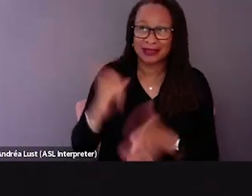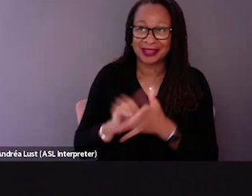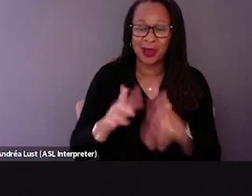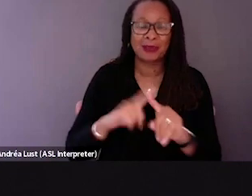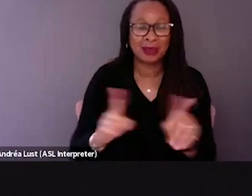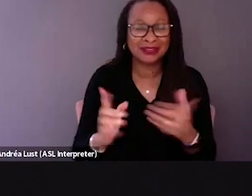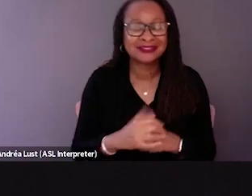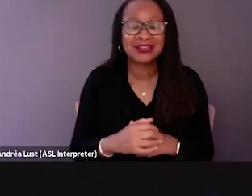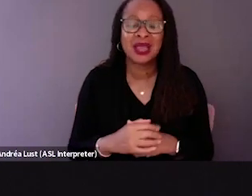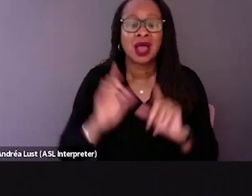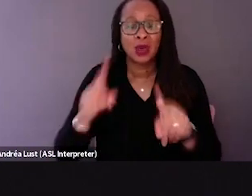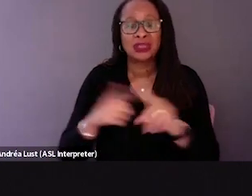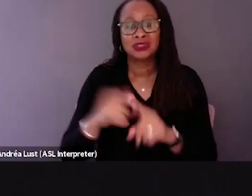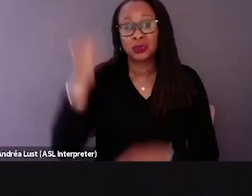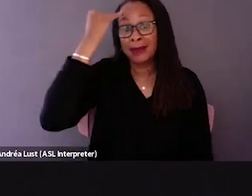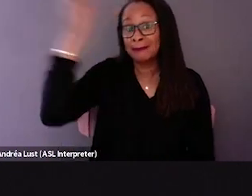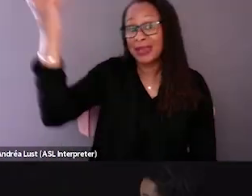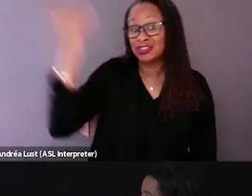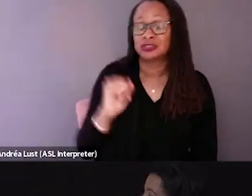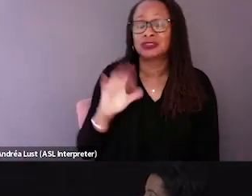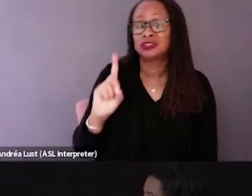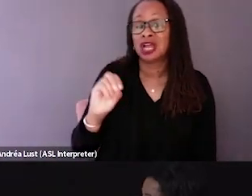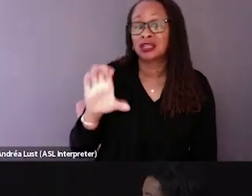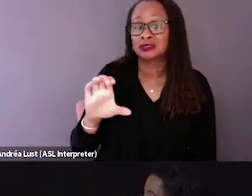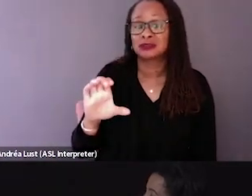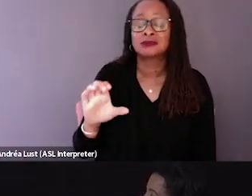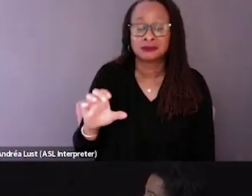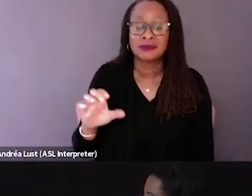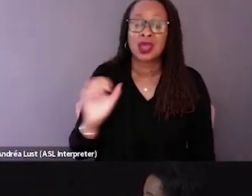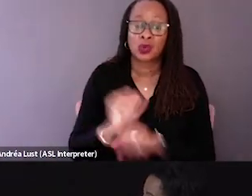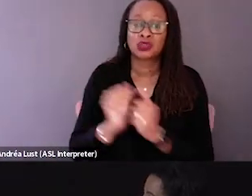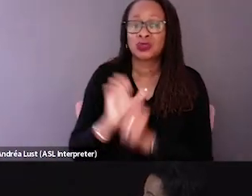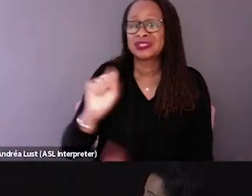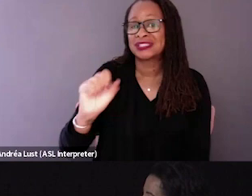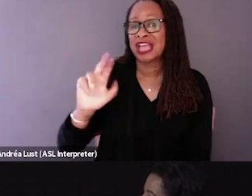So I went to Imagine Documentaries. Leah and I had worked with Sarah Bernstein. When she was at HBO,